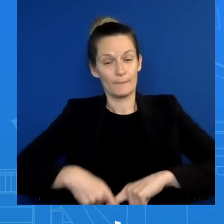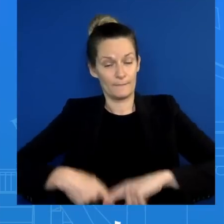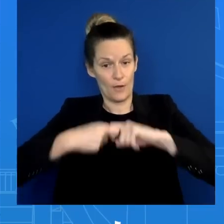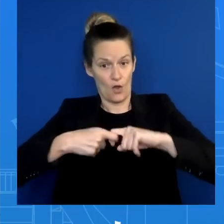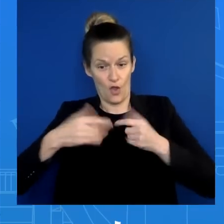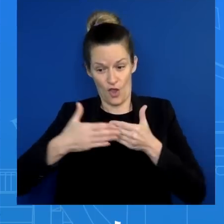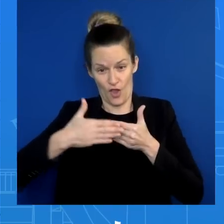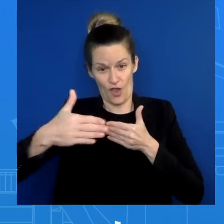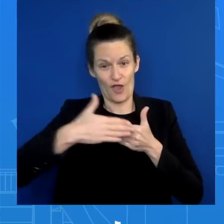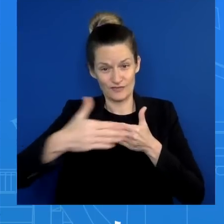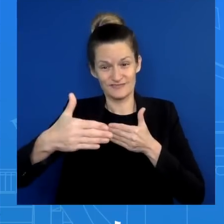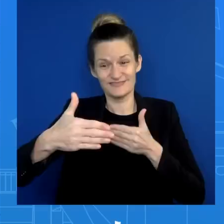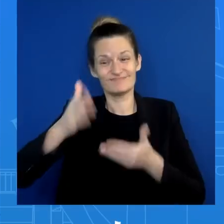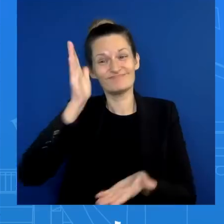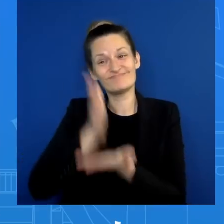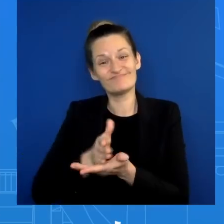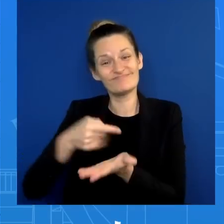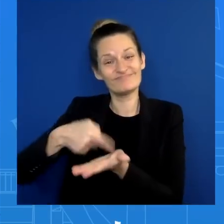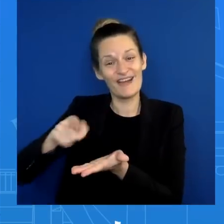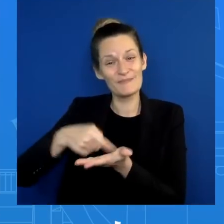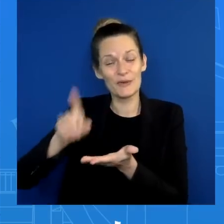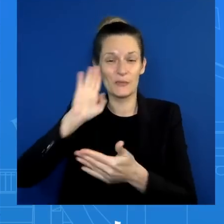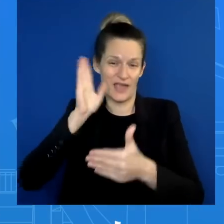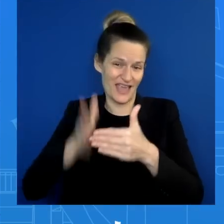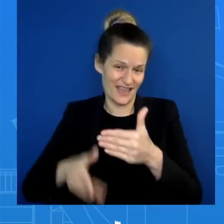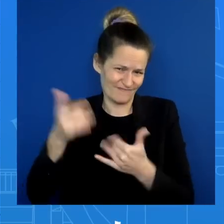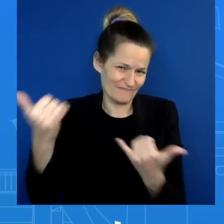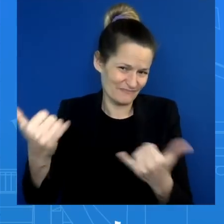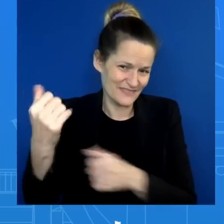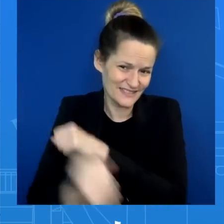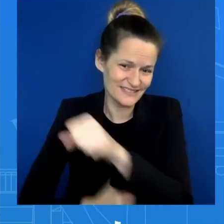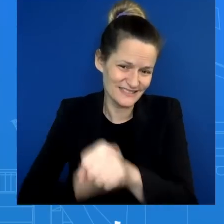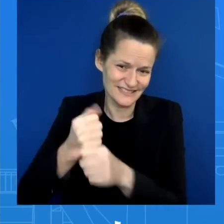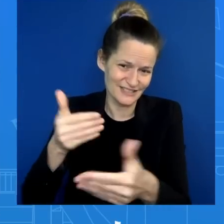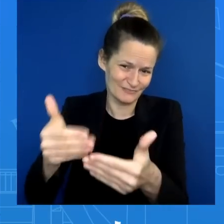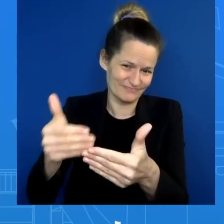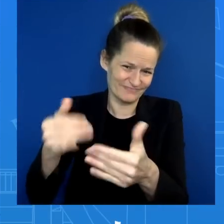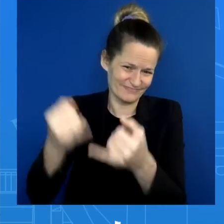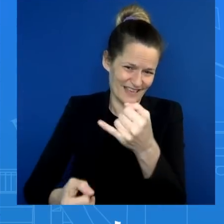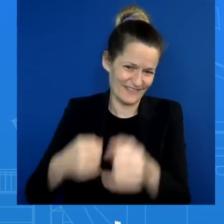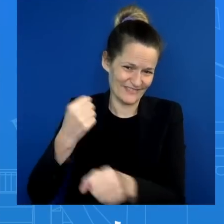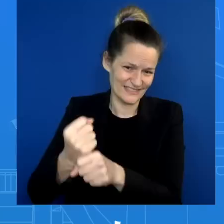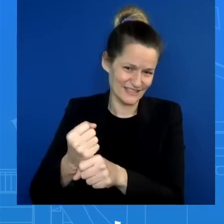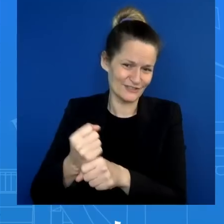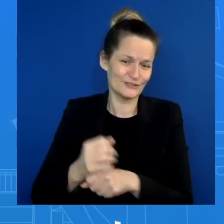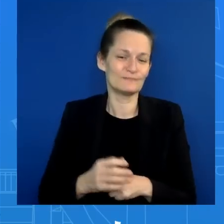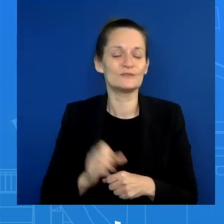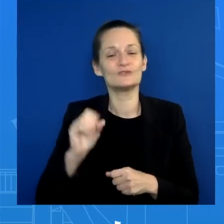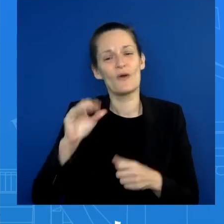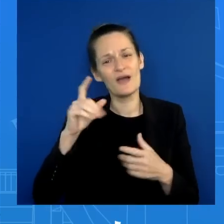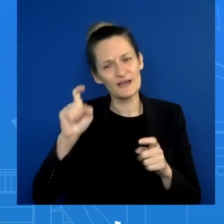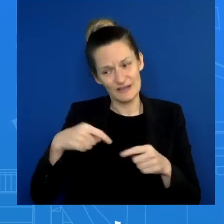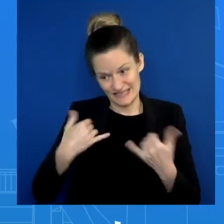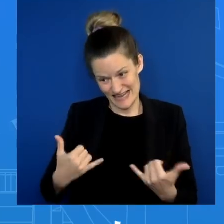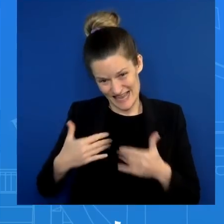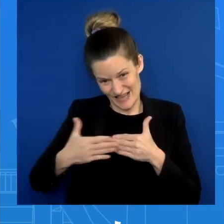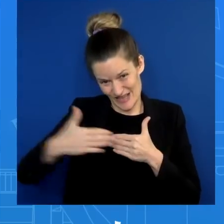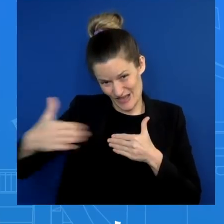So we want to make sure that it is done in tangent. And so that's what the Department of Education's going to be focused on. The Press: How the more political question